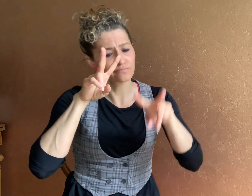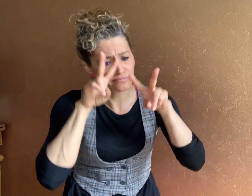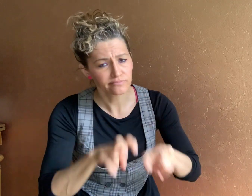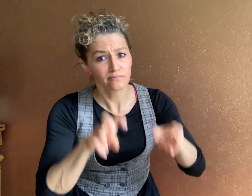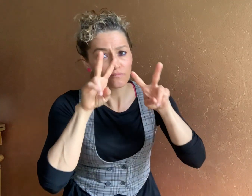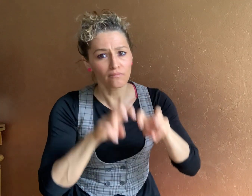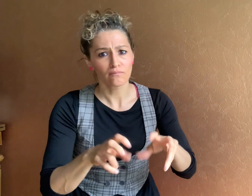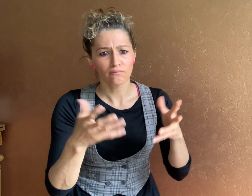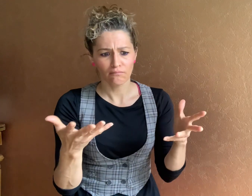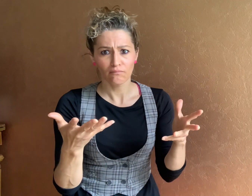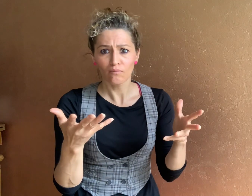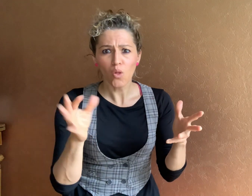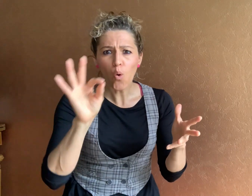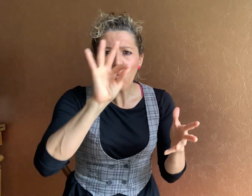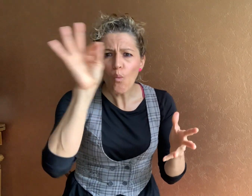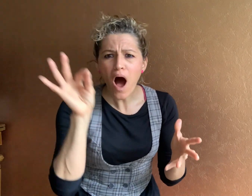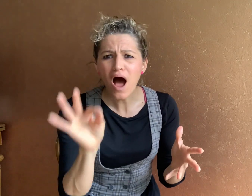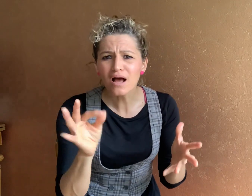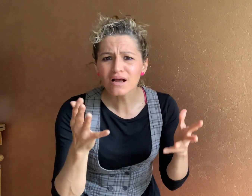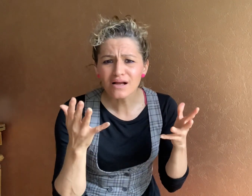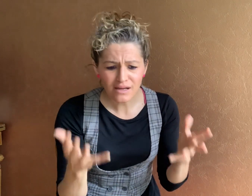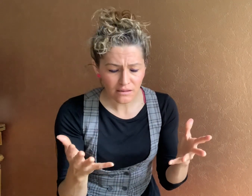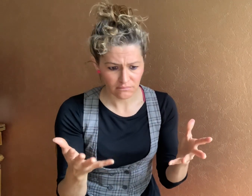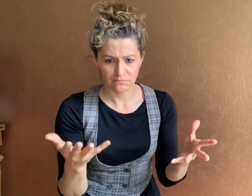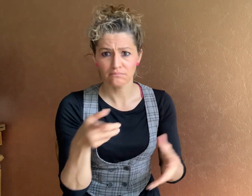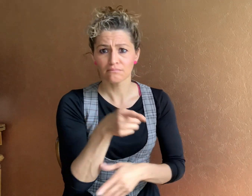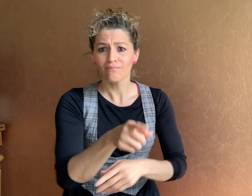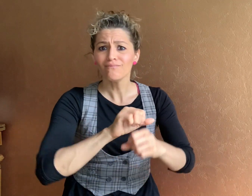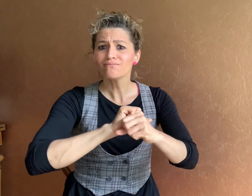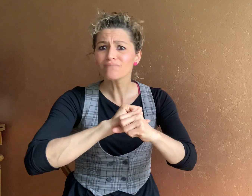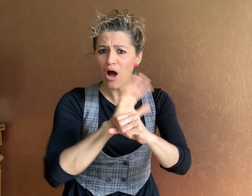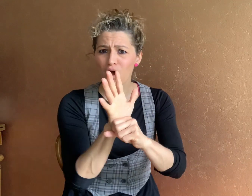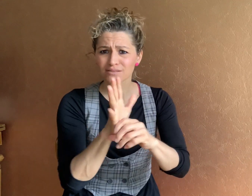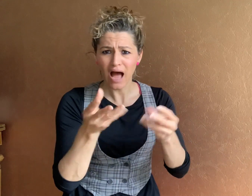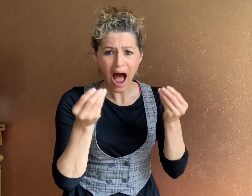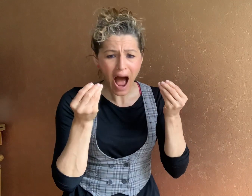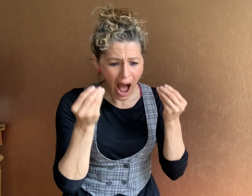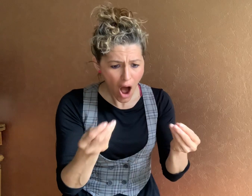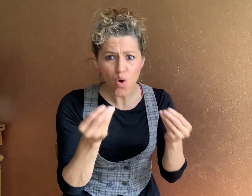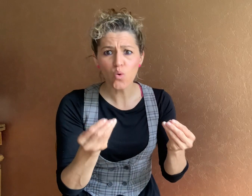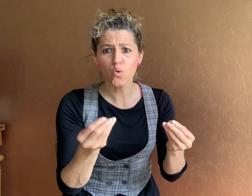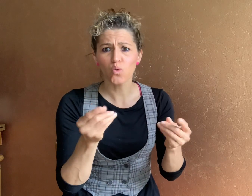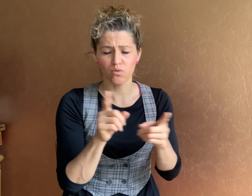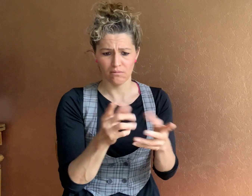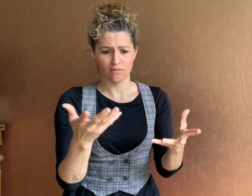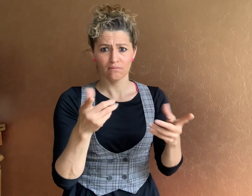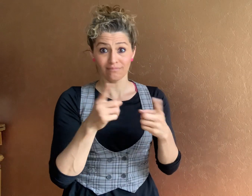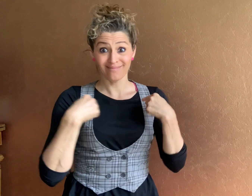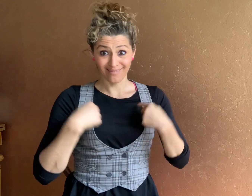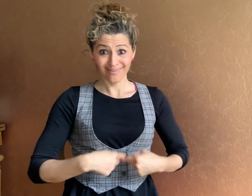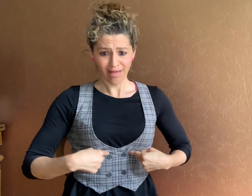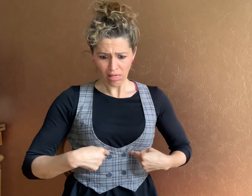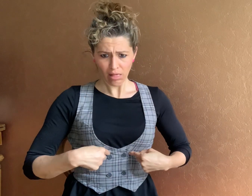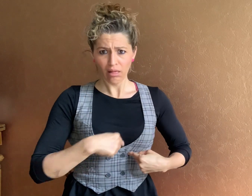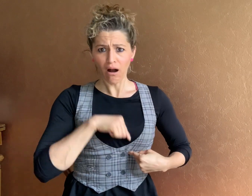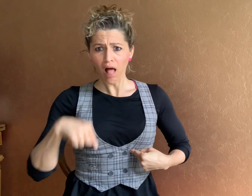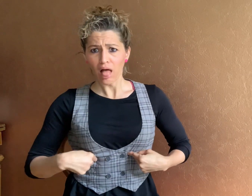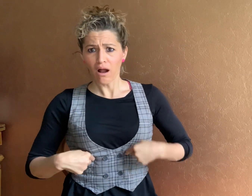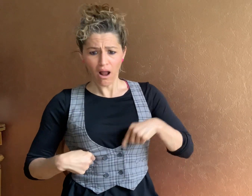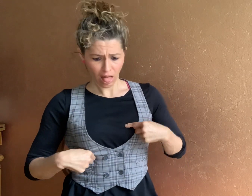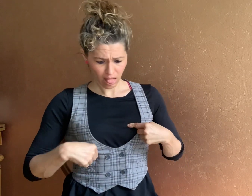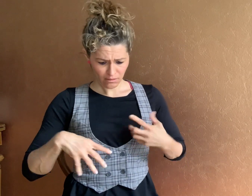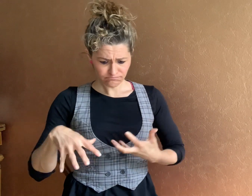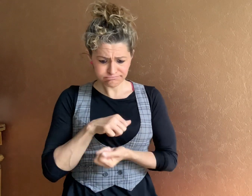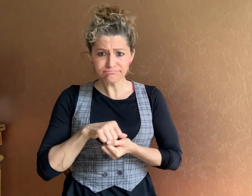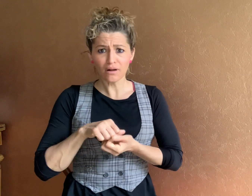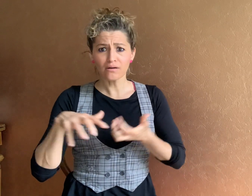exactly why and how the virus are damaging the body and whether